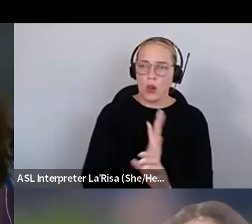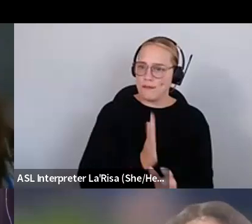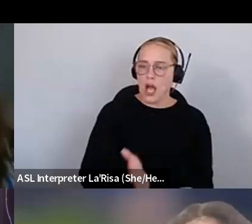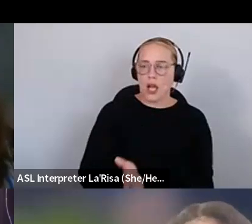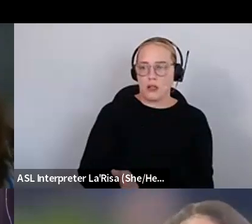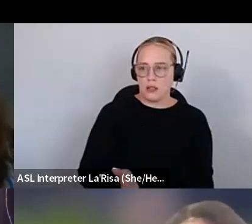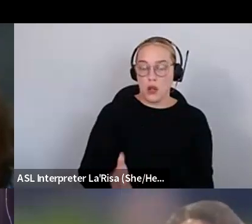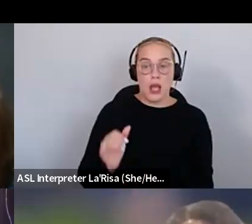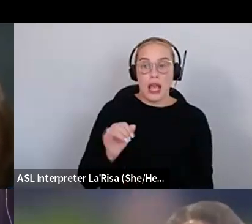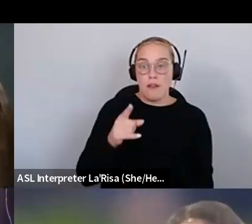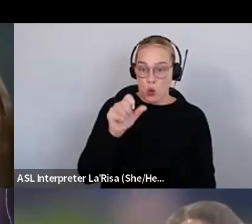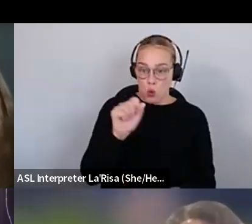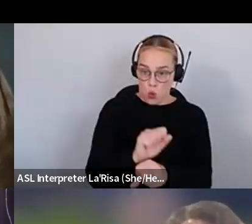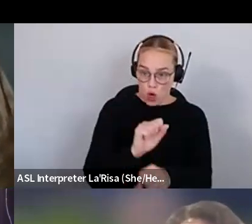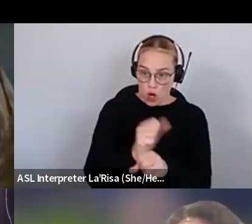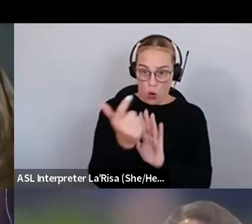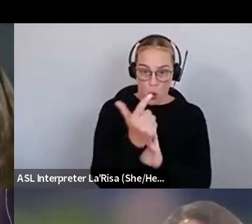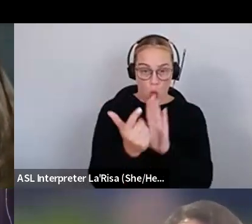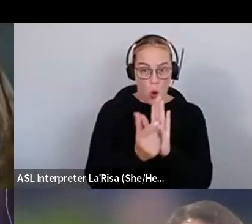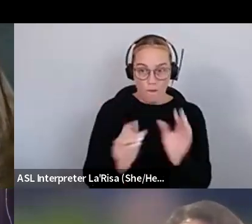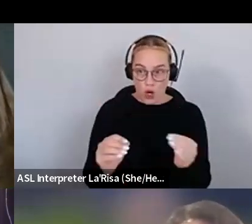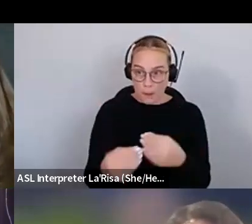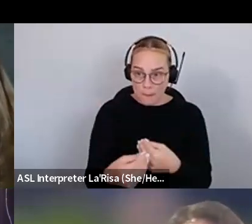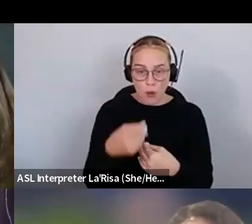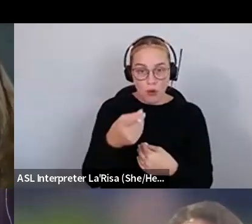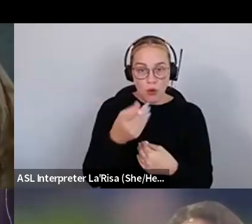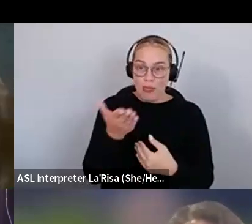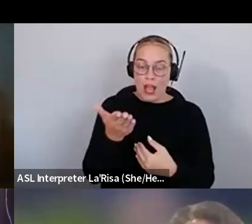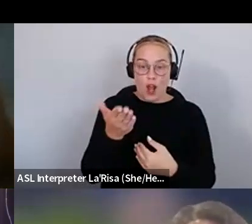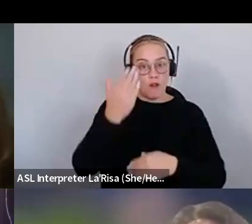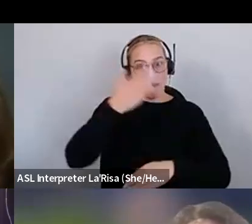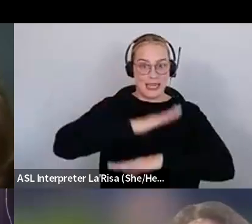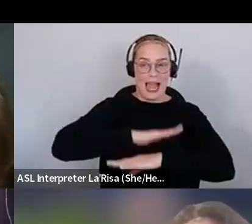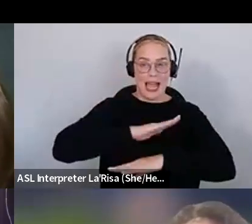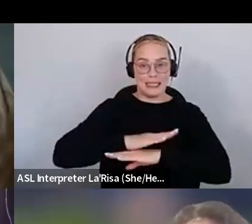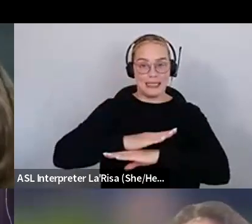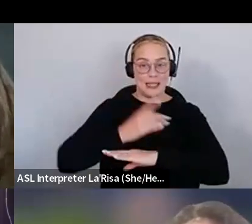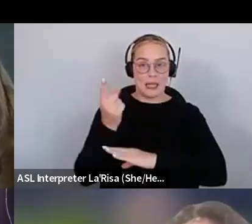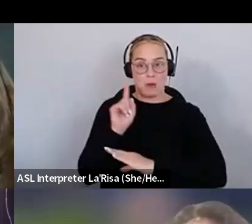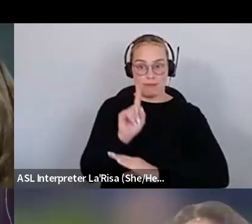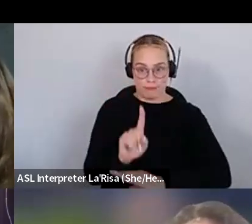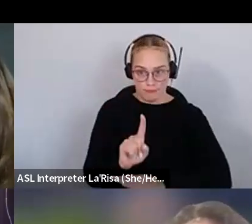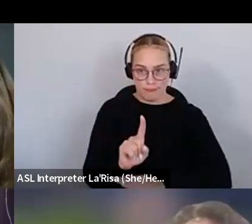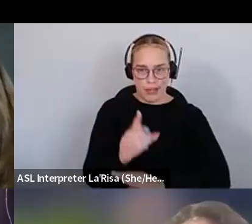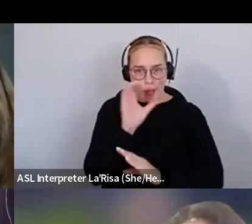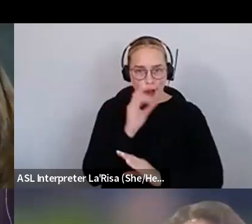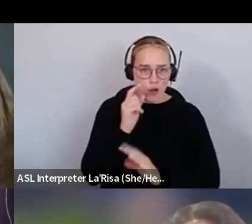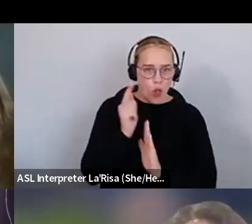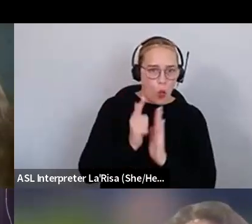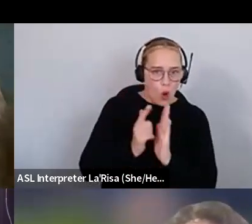are at the grocery store and someone says, hey where's the milk? And you know enough sign to say, the milk is that way. Totally fine. If you are